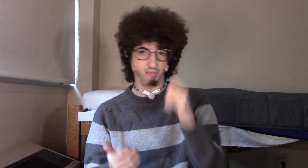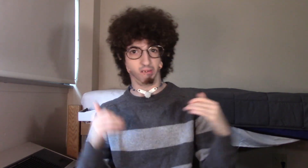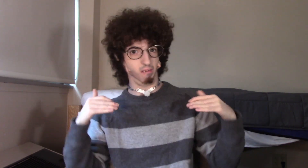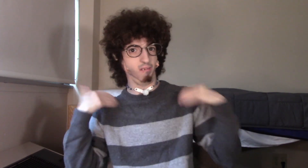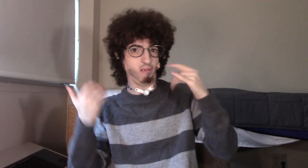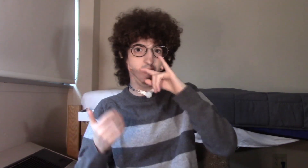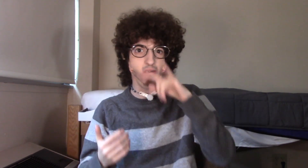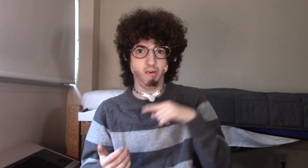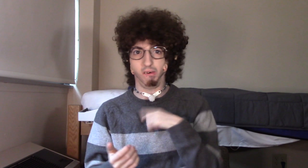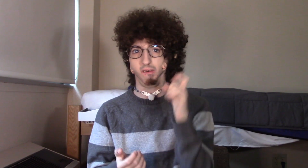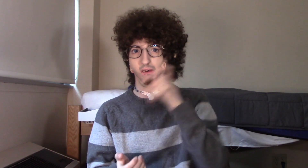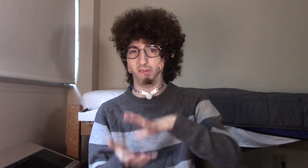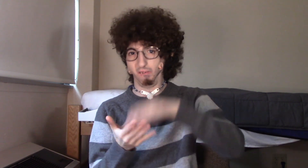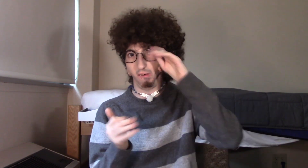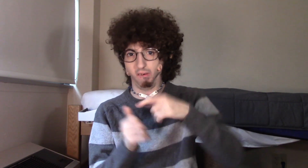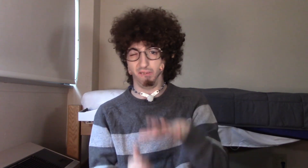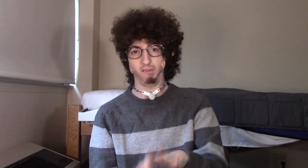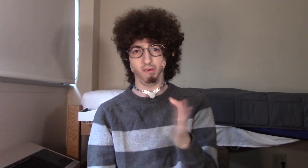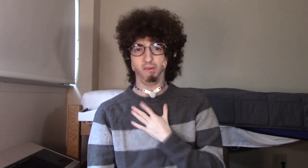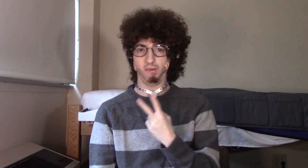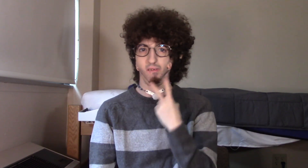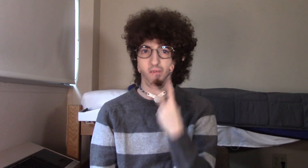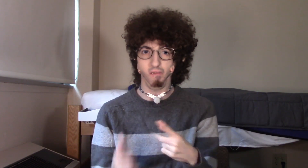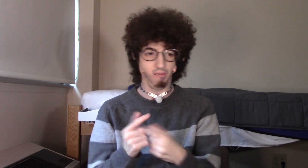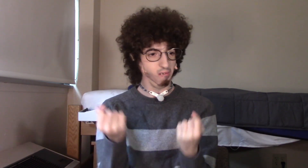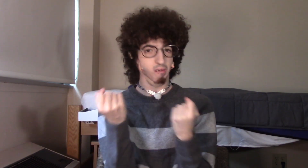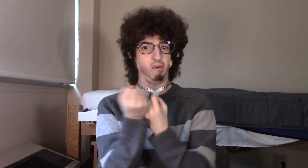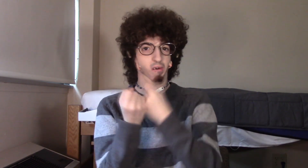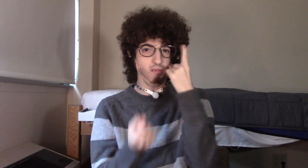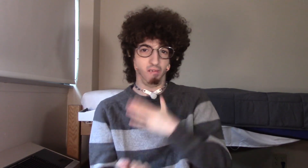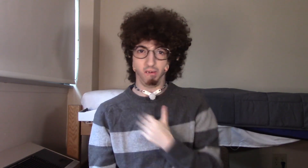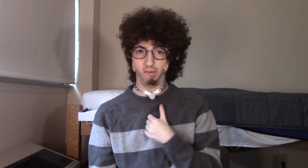As a young kid I've had to learn how to find my voice to advocate for myself